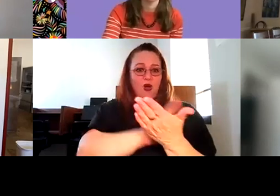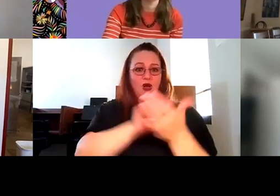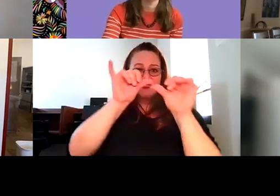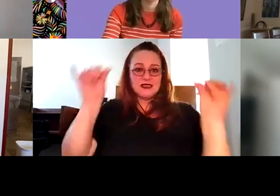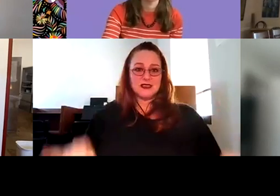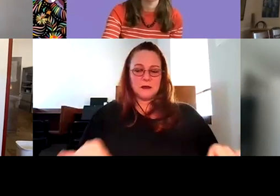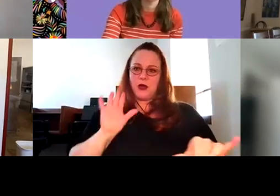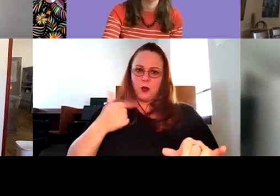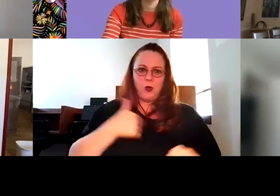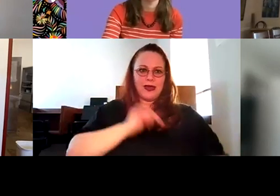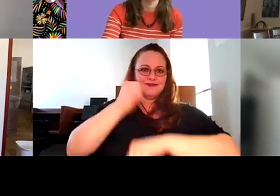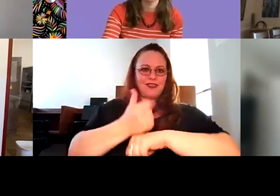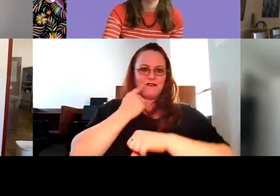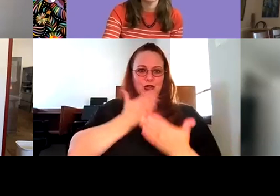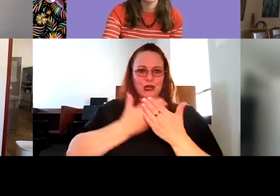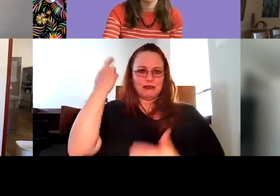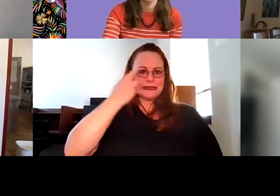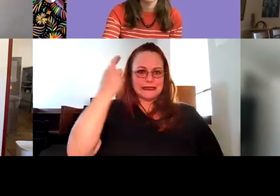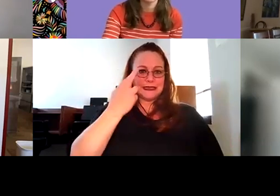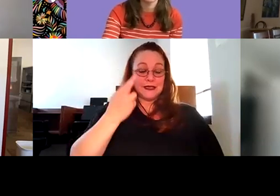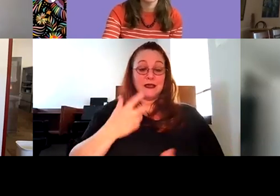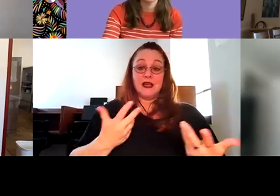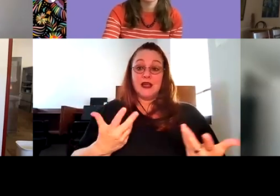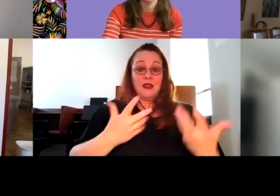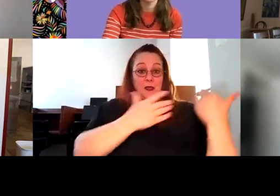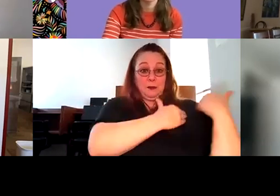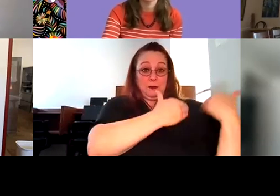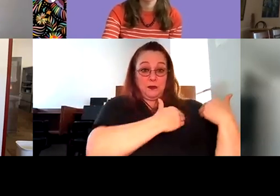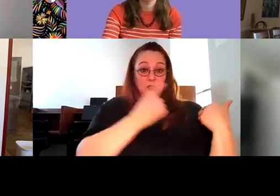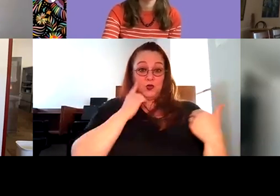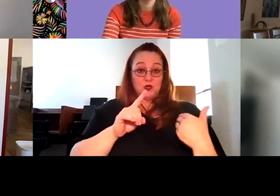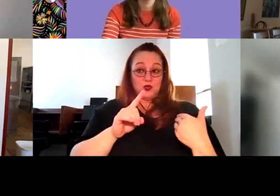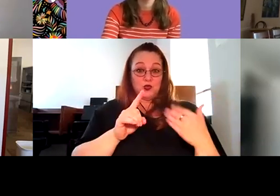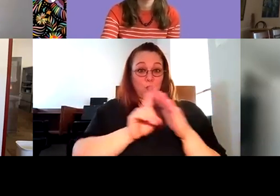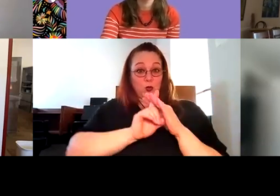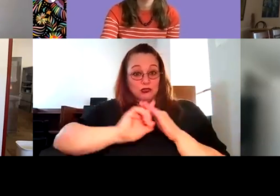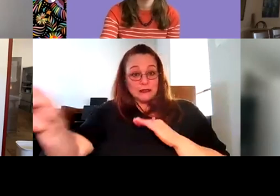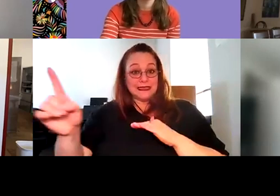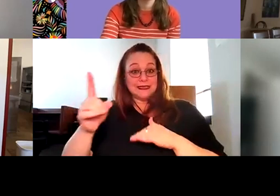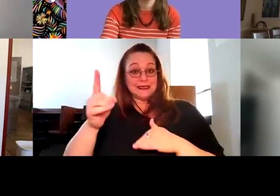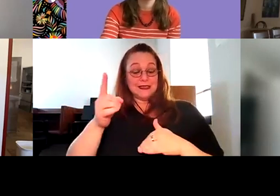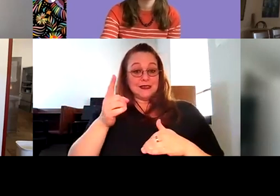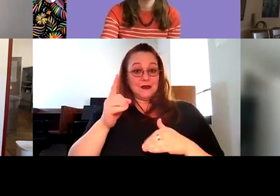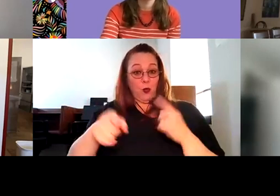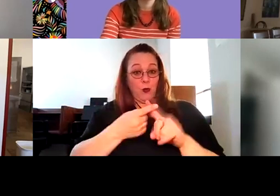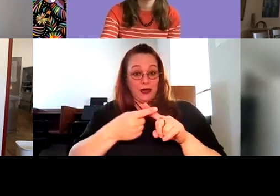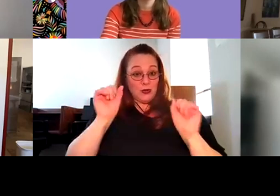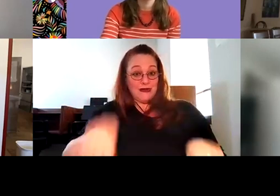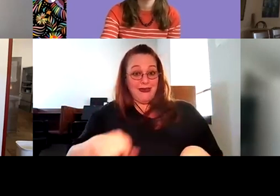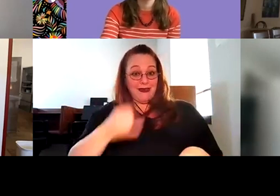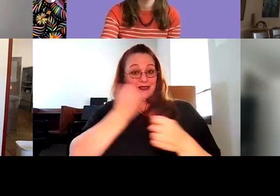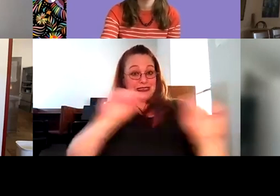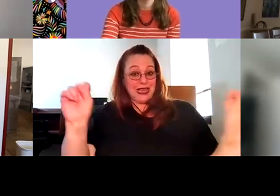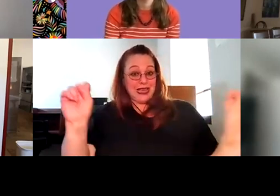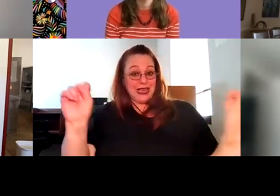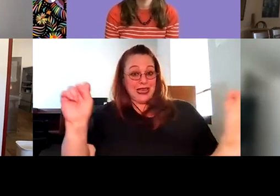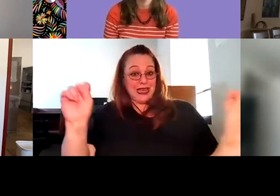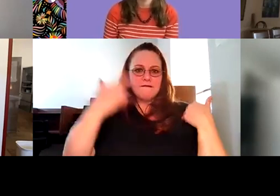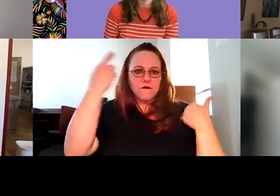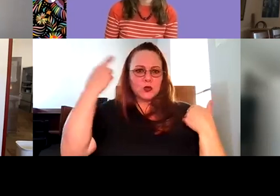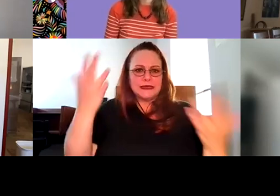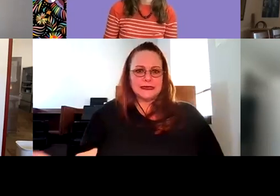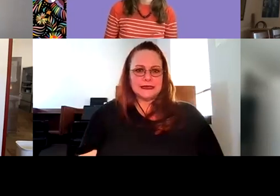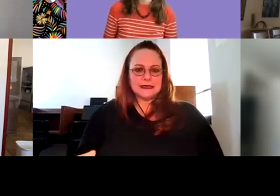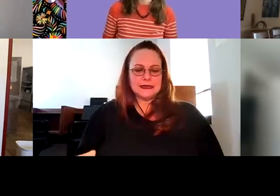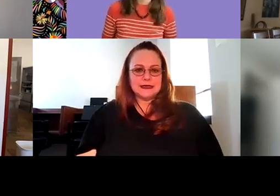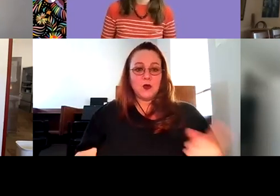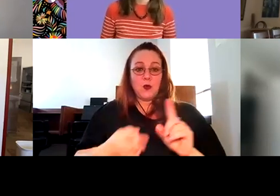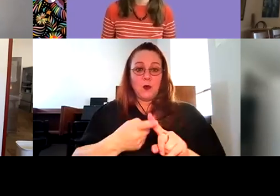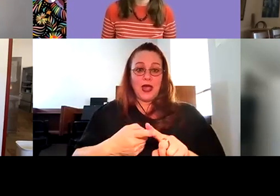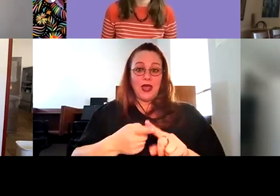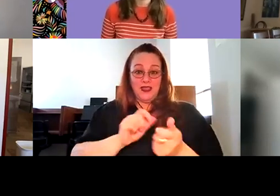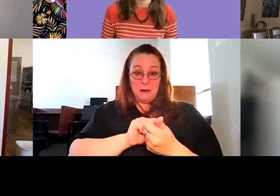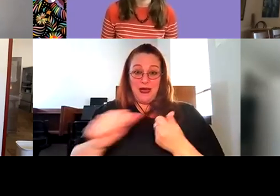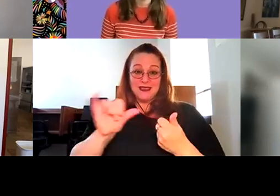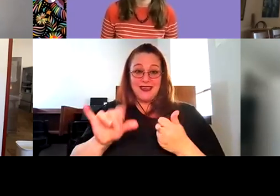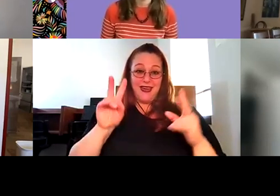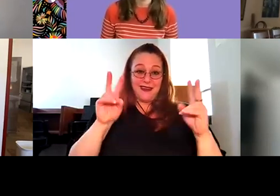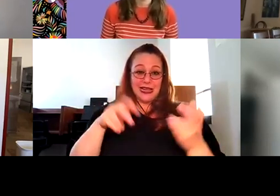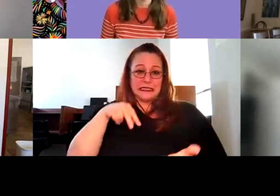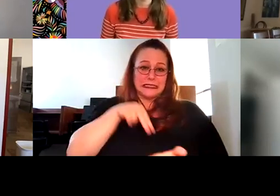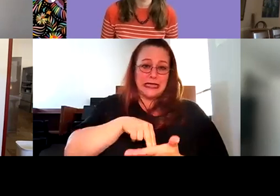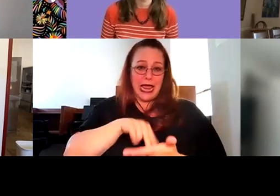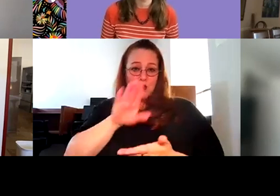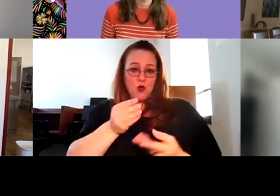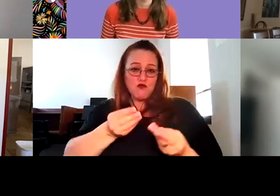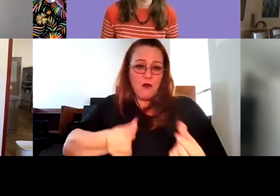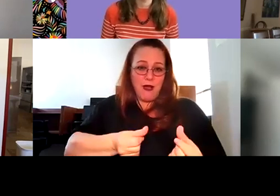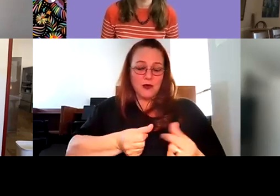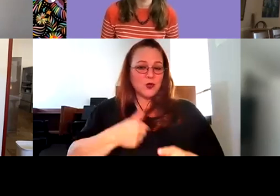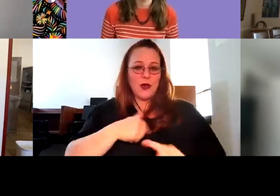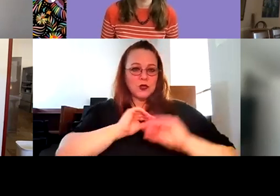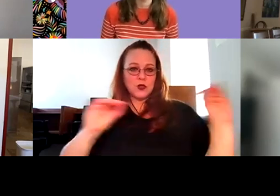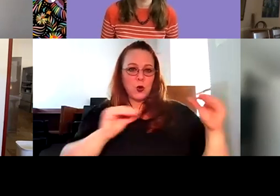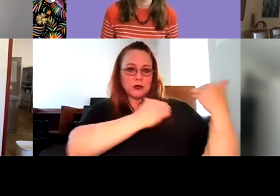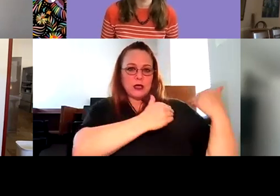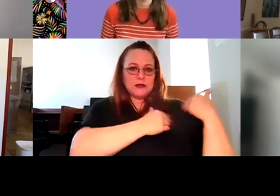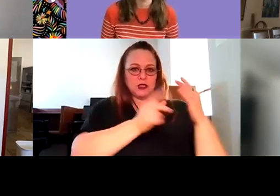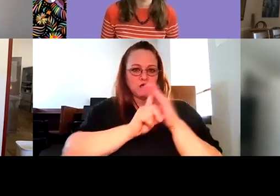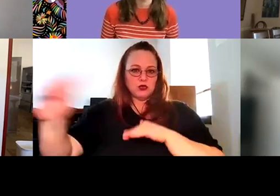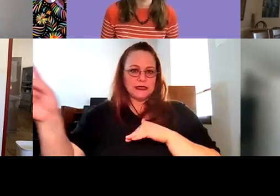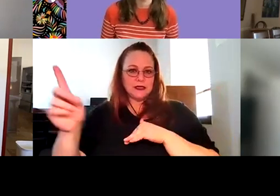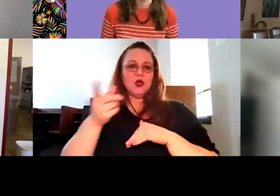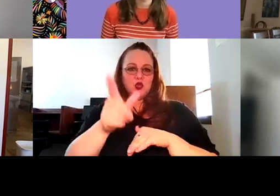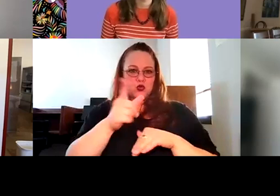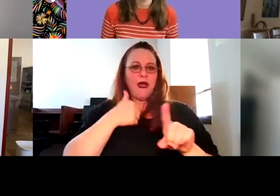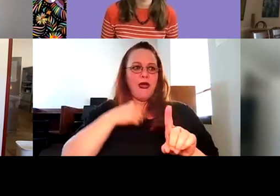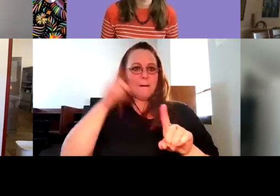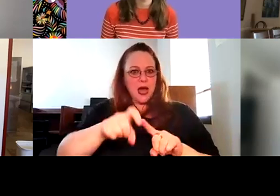Robyn Thomas: You know the right, the duty to retreat from a conflict when you can do so safely is there for a reason? And when you pass standard ground laws. You upend that and say you have no duty to retreat, even if you can do so safely. You have a subjective right to shoot, to kill.